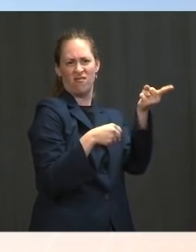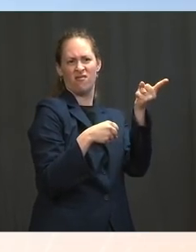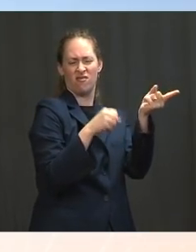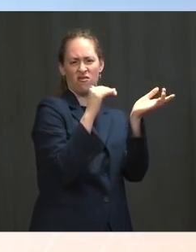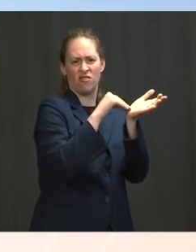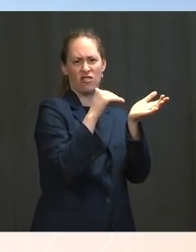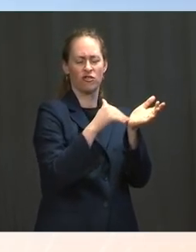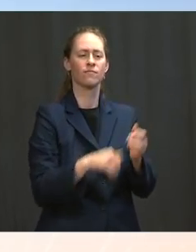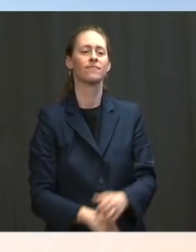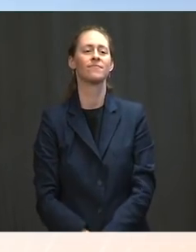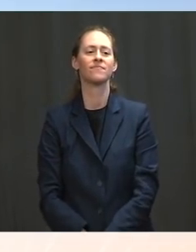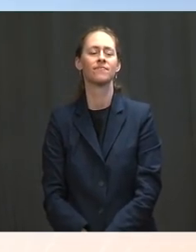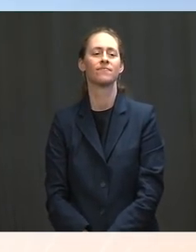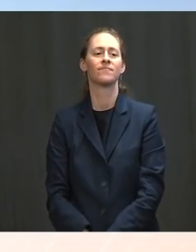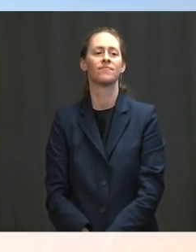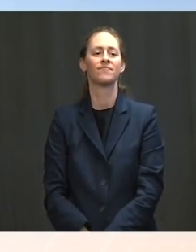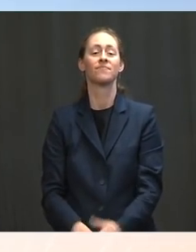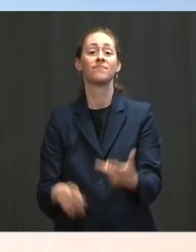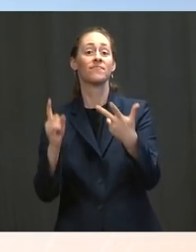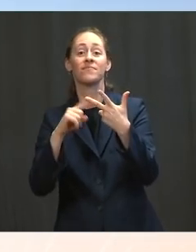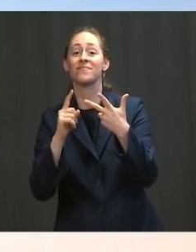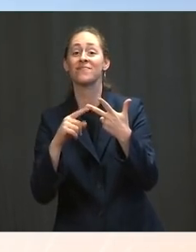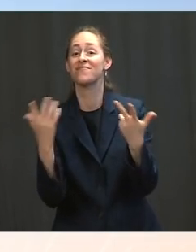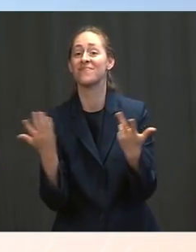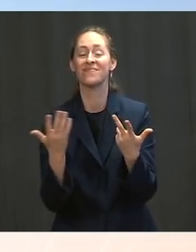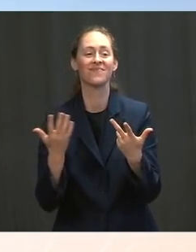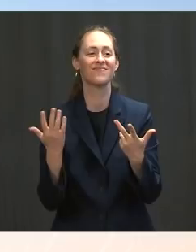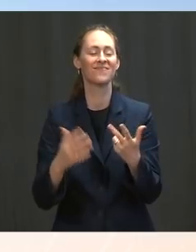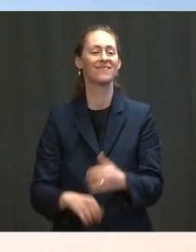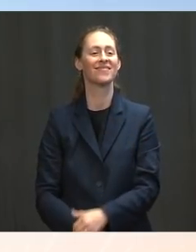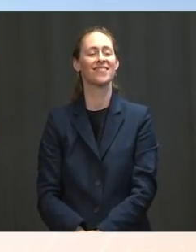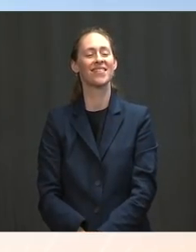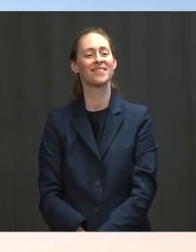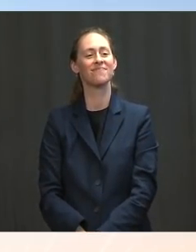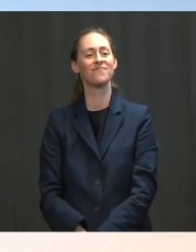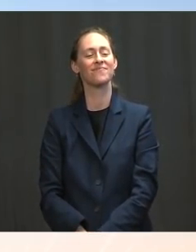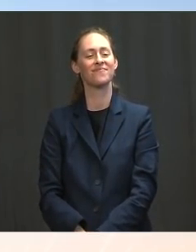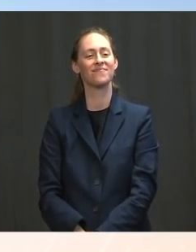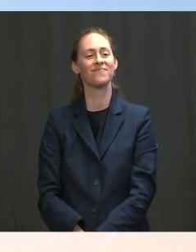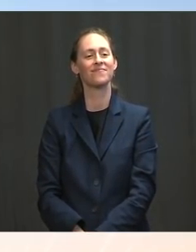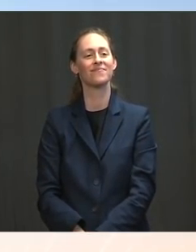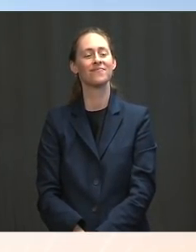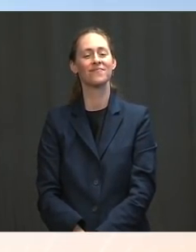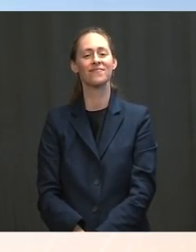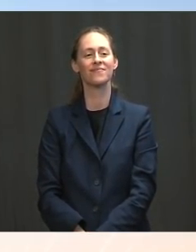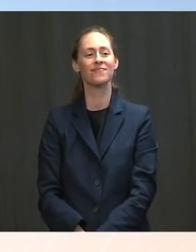in the past few months. Three: stepped-up efforts, which is complementary to my last point,